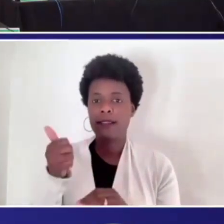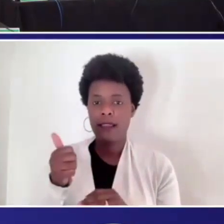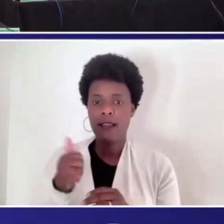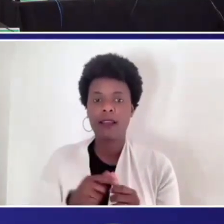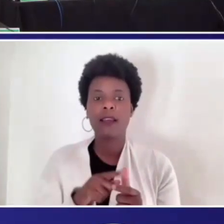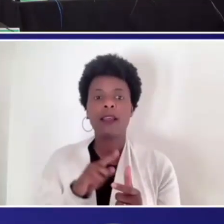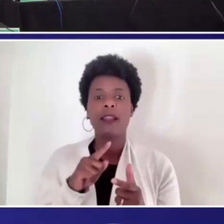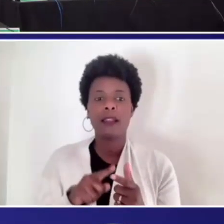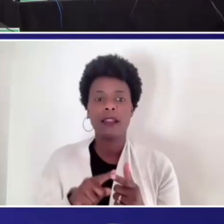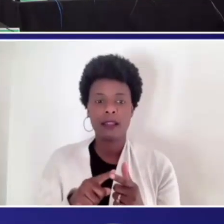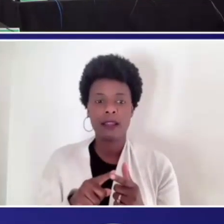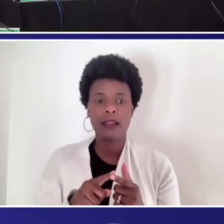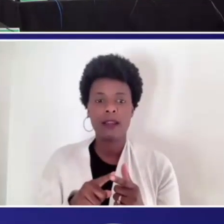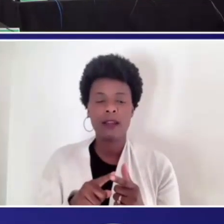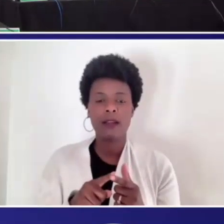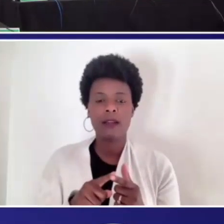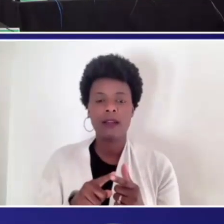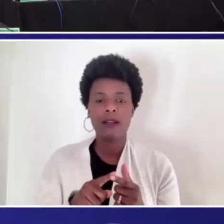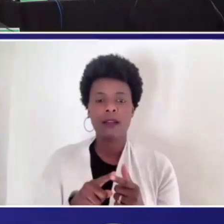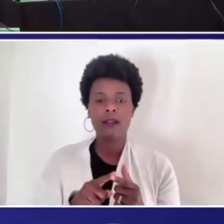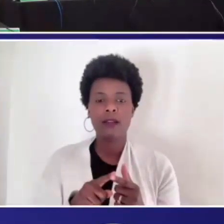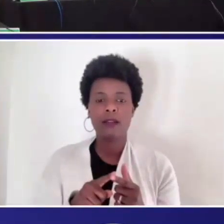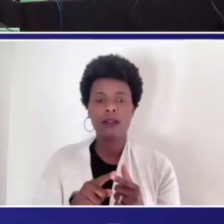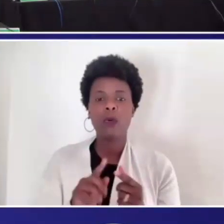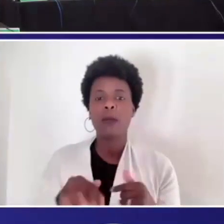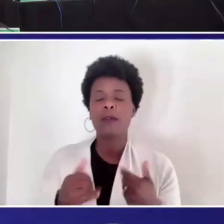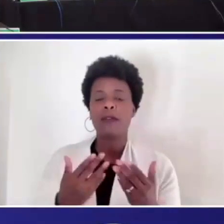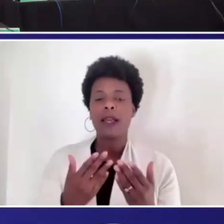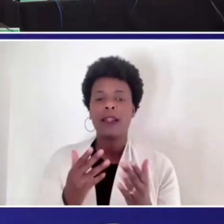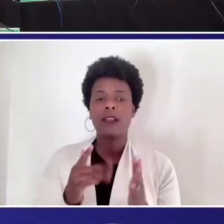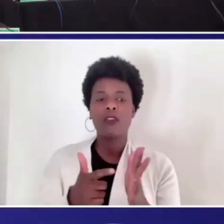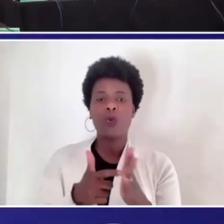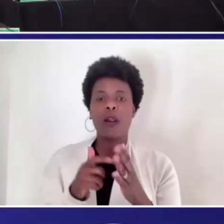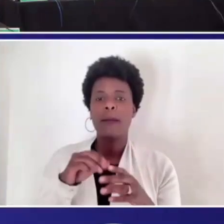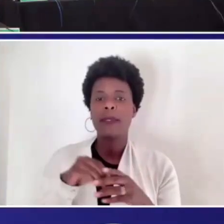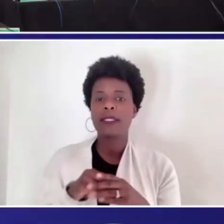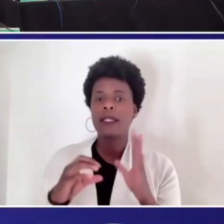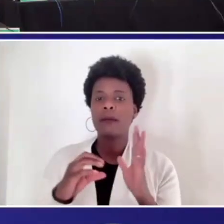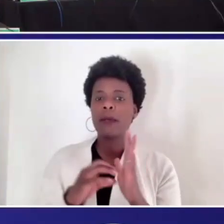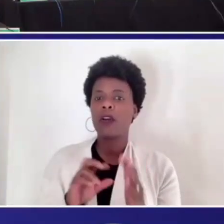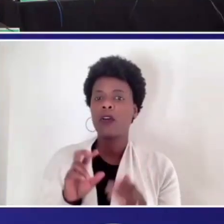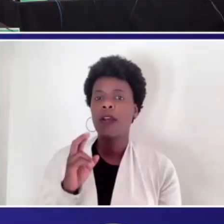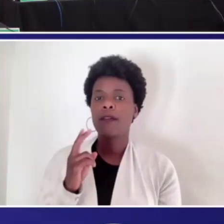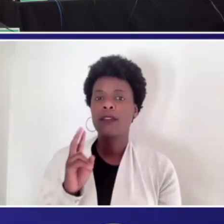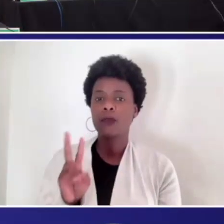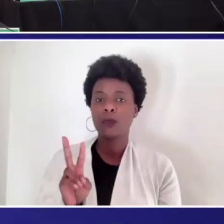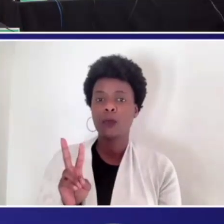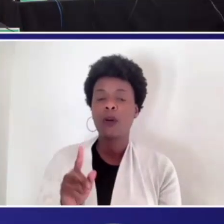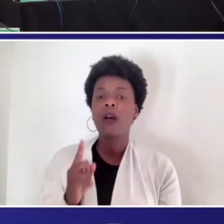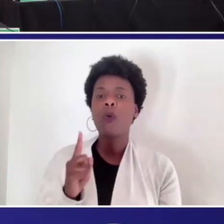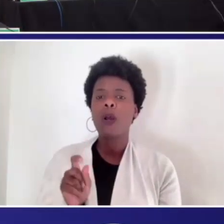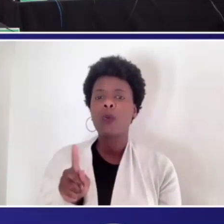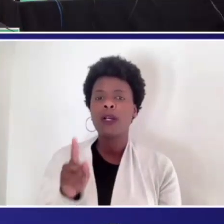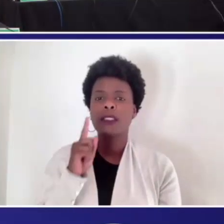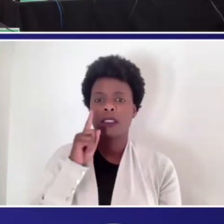or the requirements in paragraph two. Now, one question I actually had for you, Alex, in your proposal,